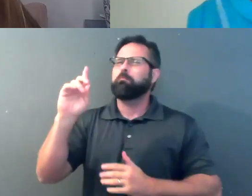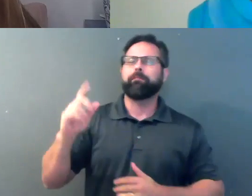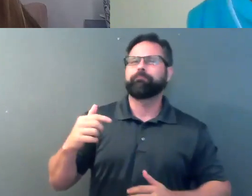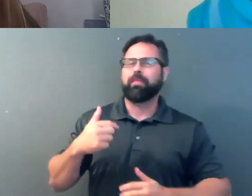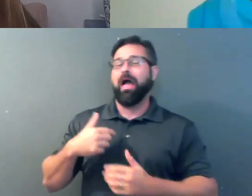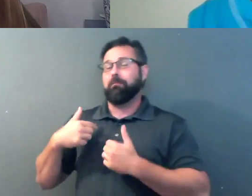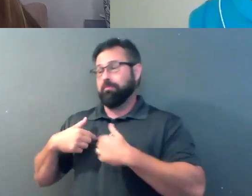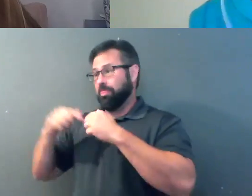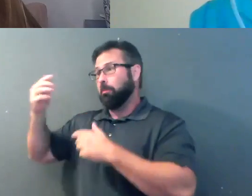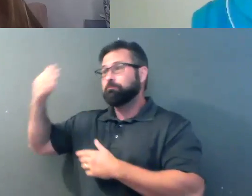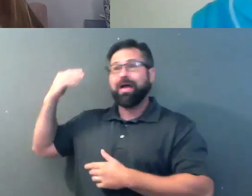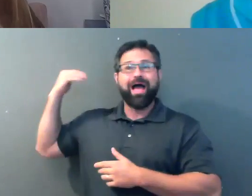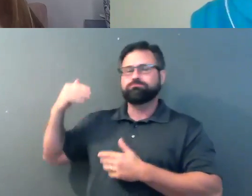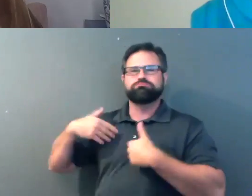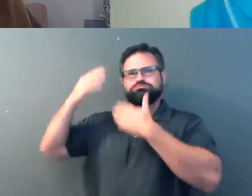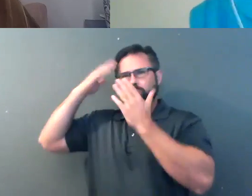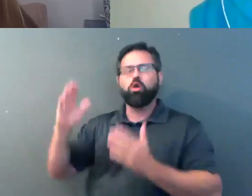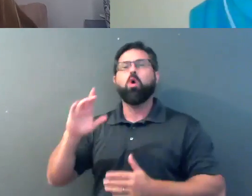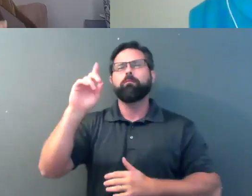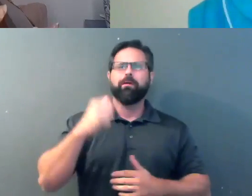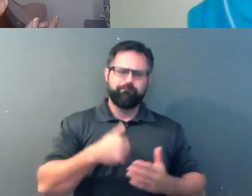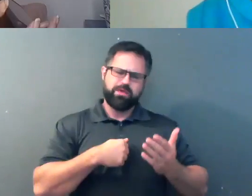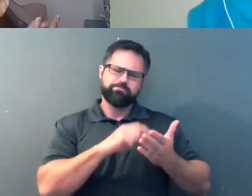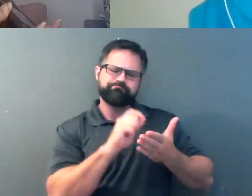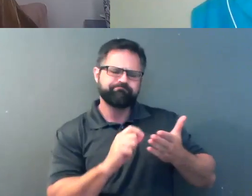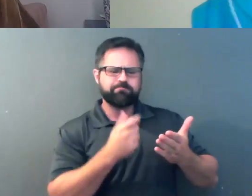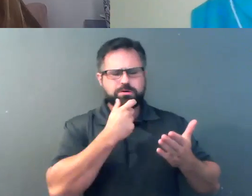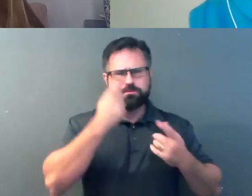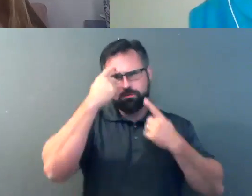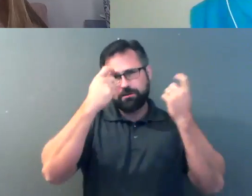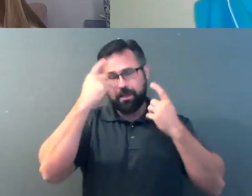you very much for bringing this up and also for working very fast to finalize the paper so quickly